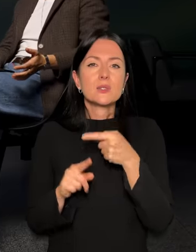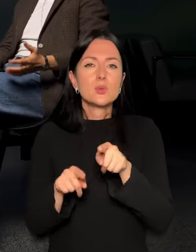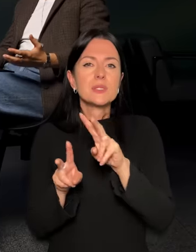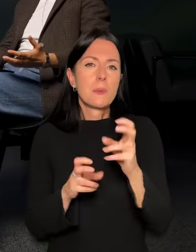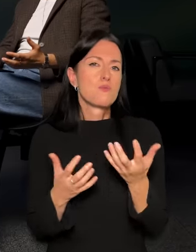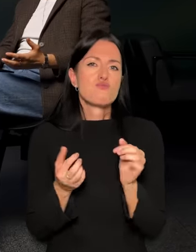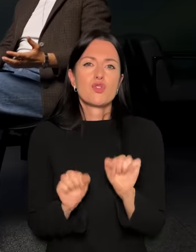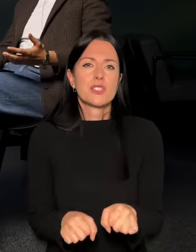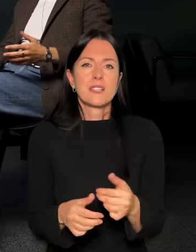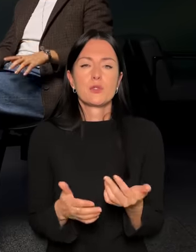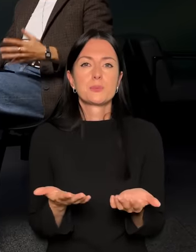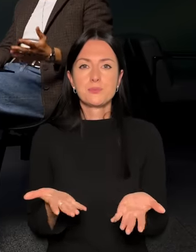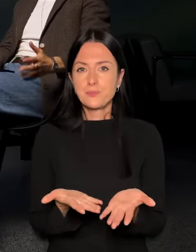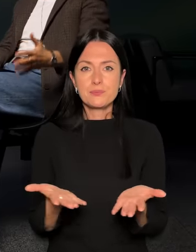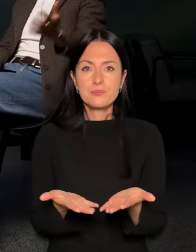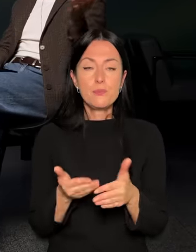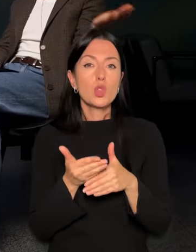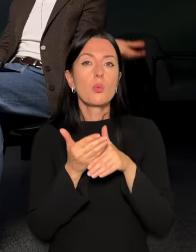maybe go, help.